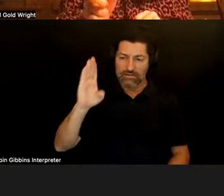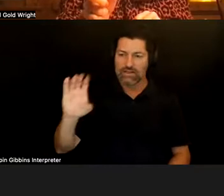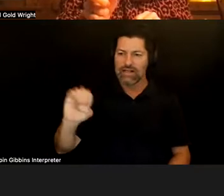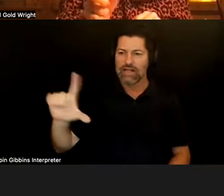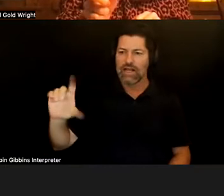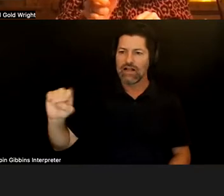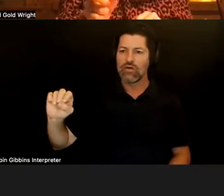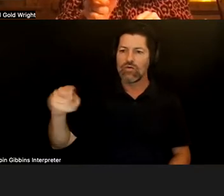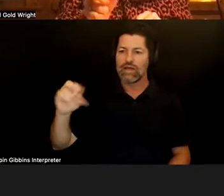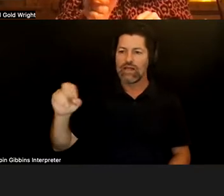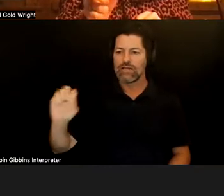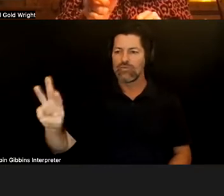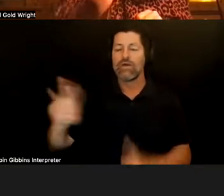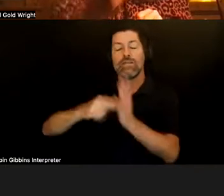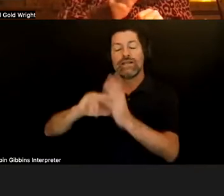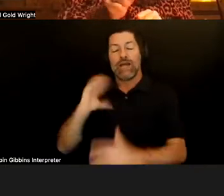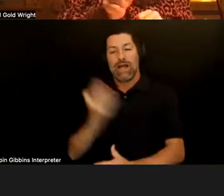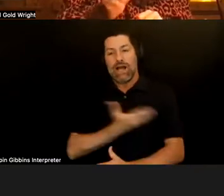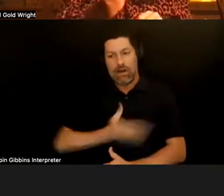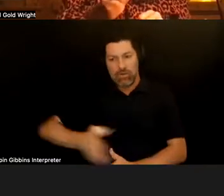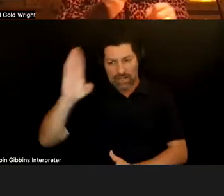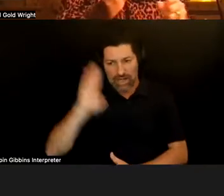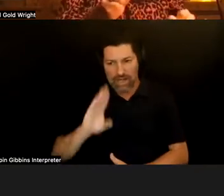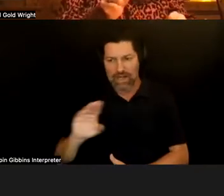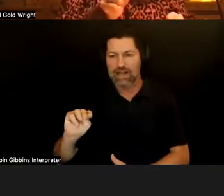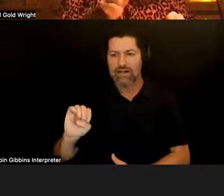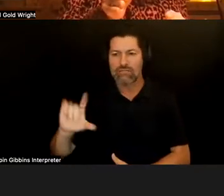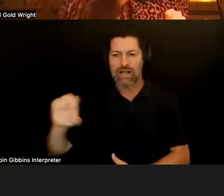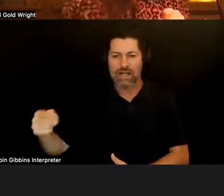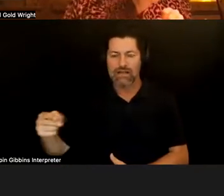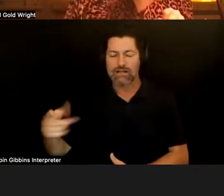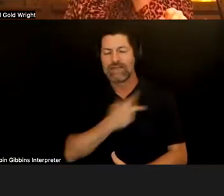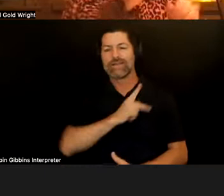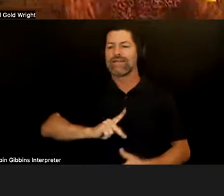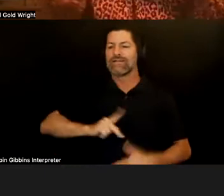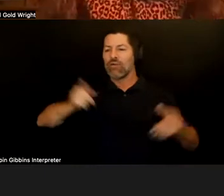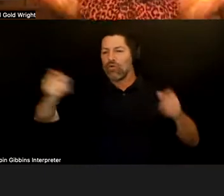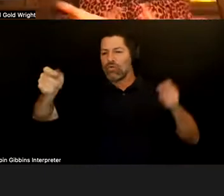our God. 20:23:12 Melee king or ruler, Ha Alam of the